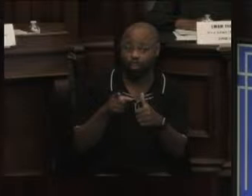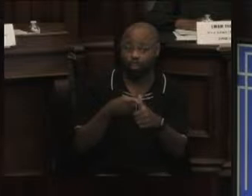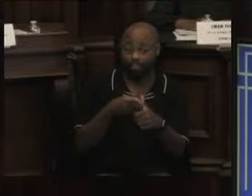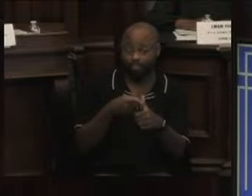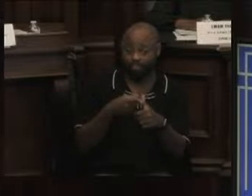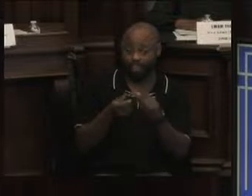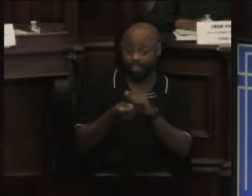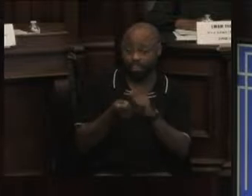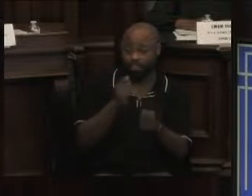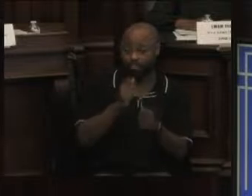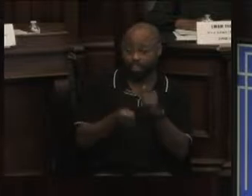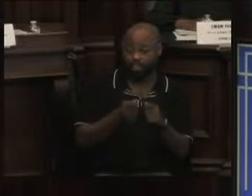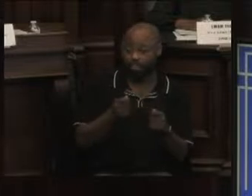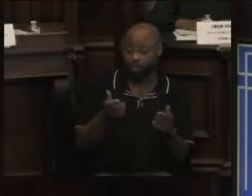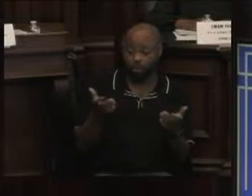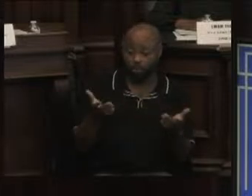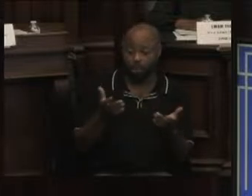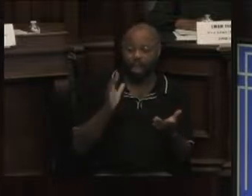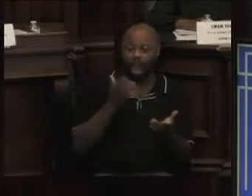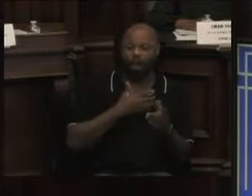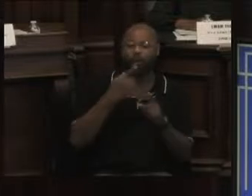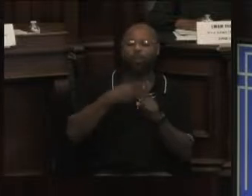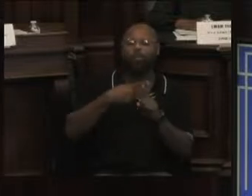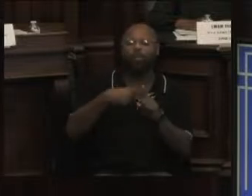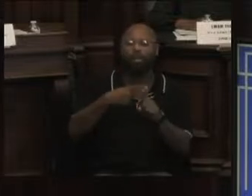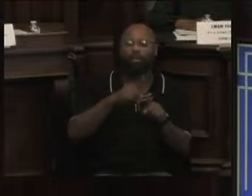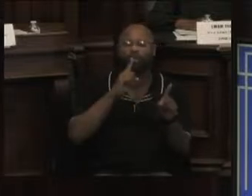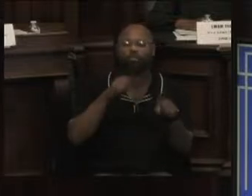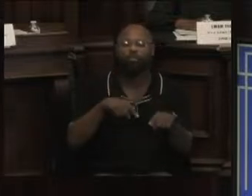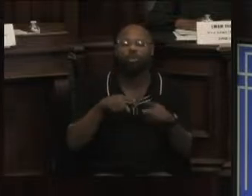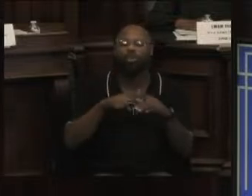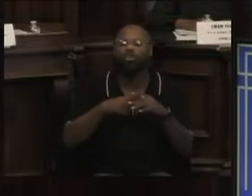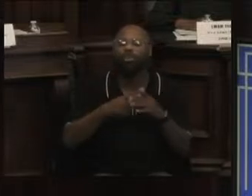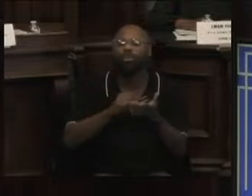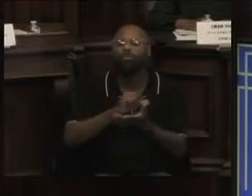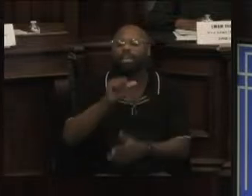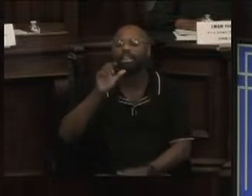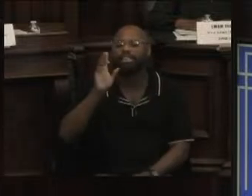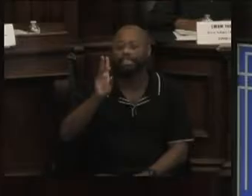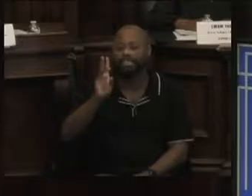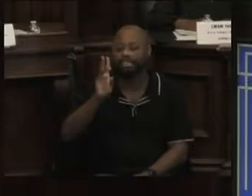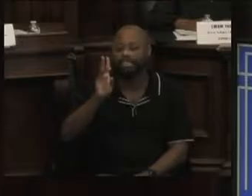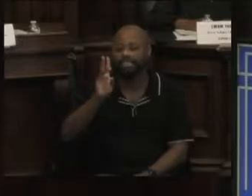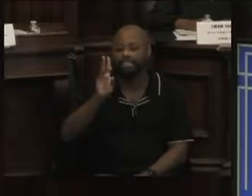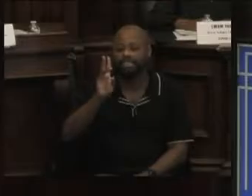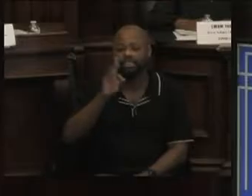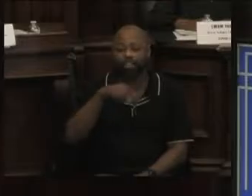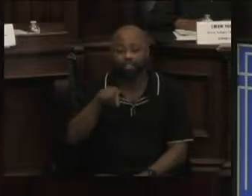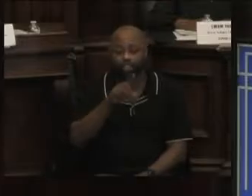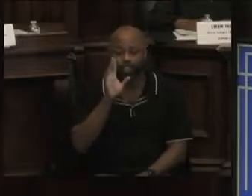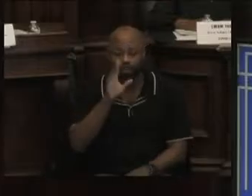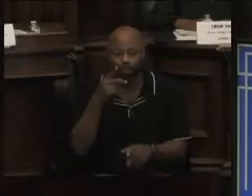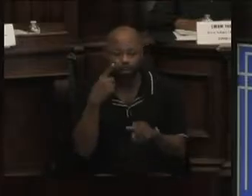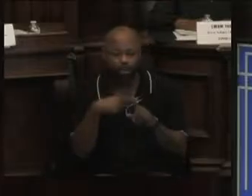complaints and concerns. And a first peek at this revision is